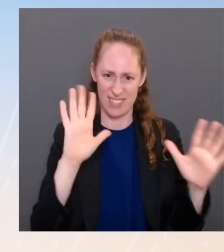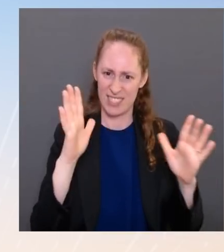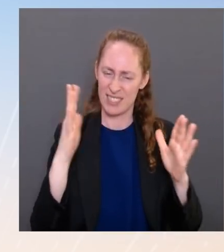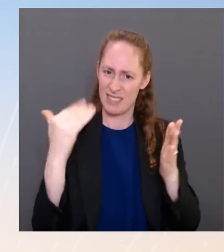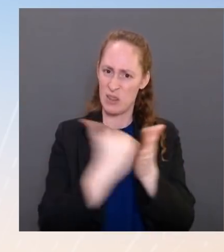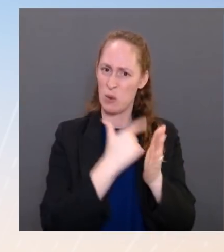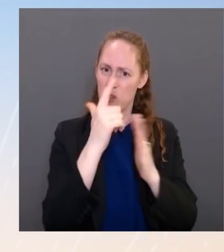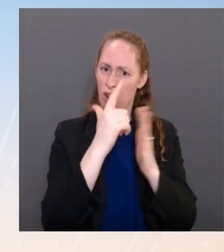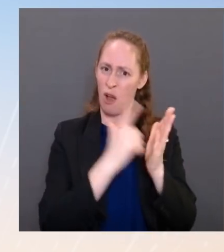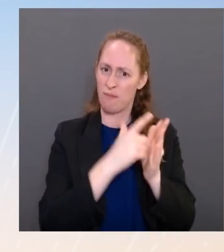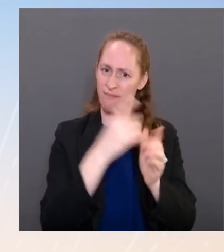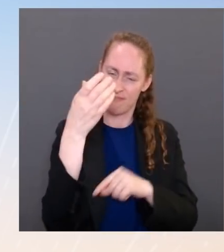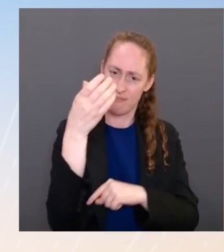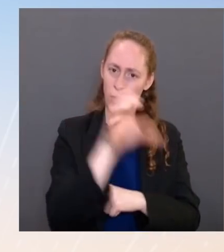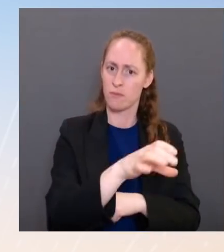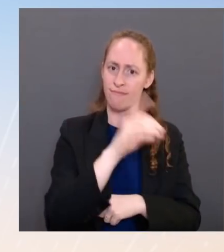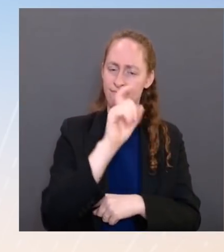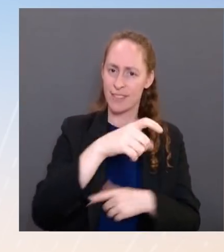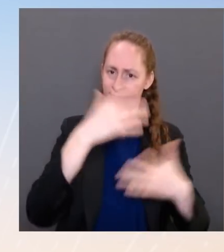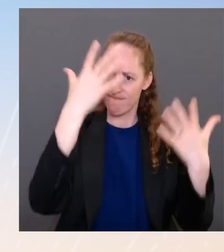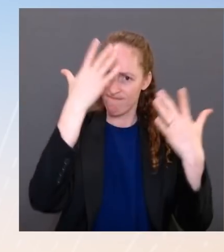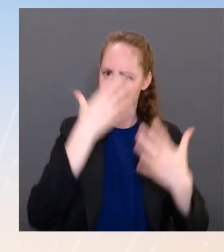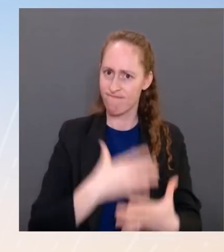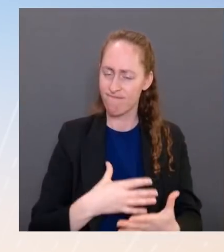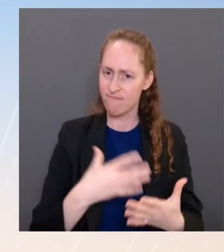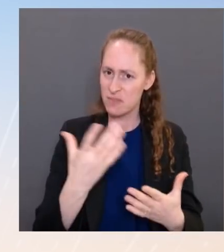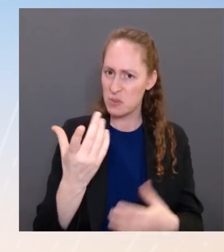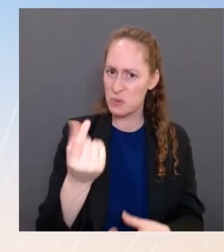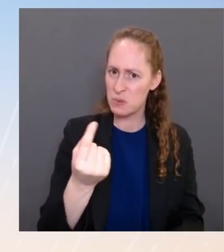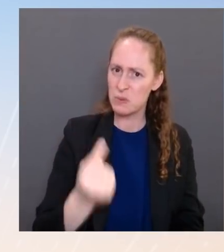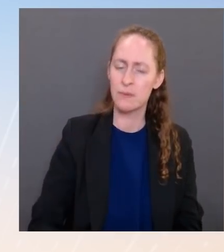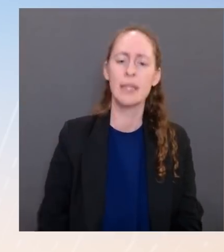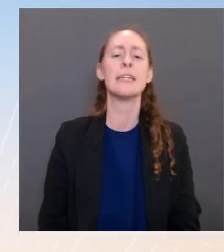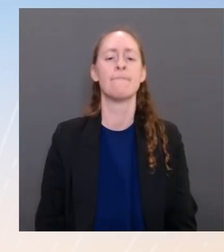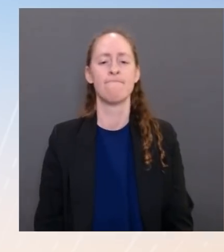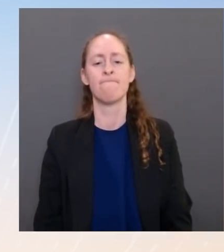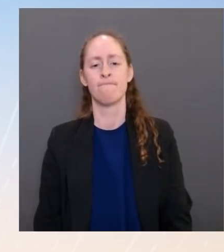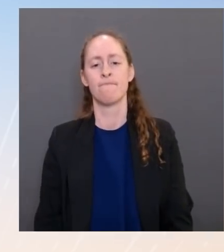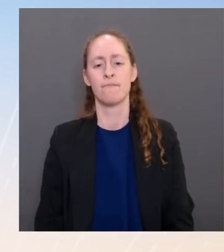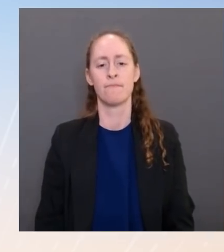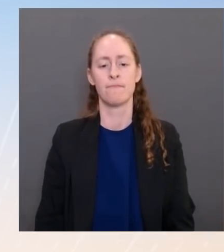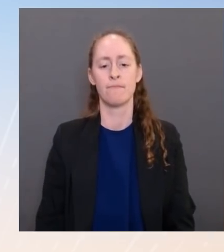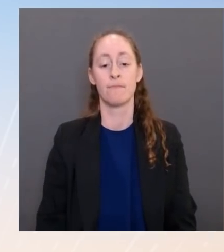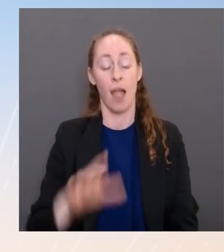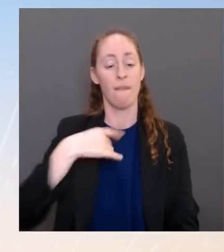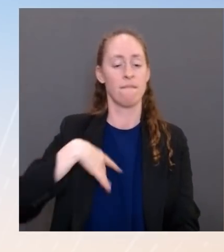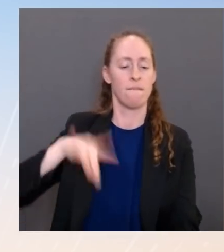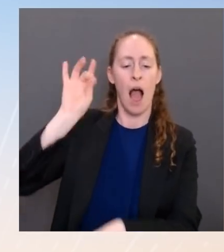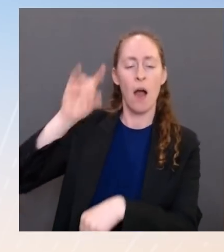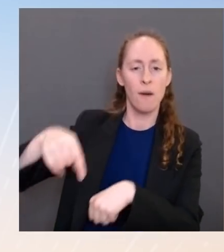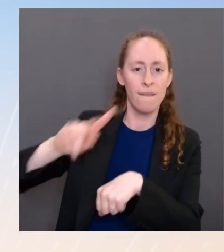but we are monitoring election results. We look forward to renewing our partnership and to working with the next administration on key priorities,